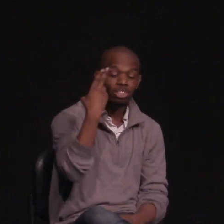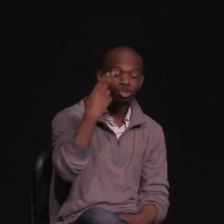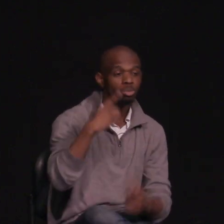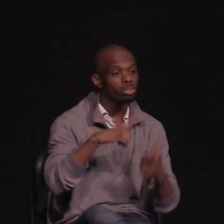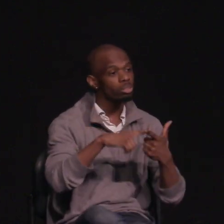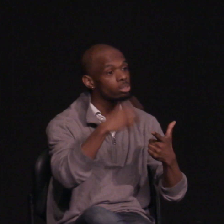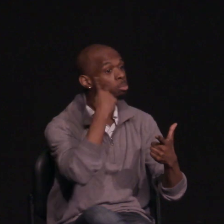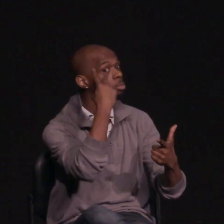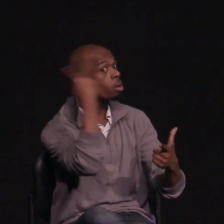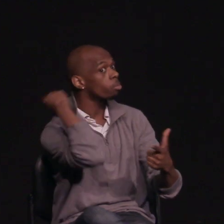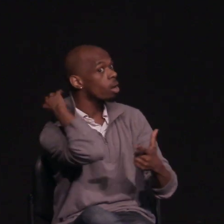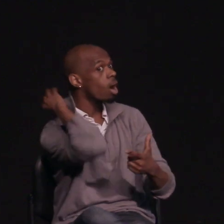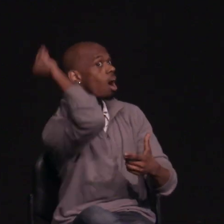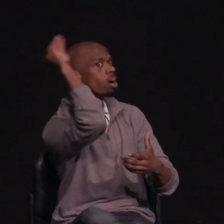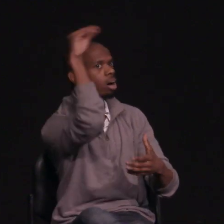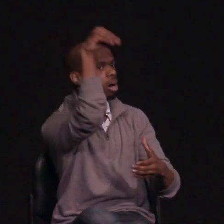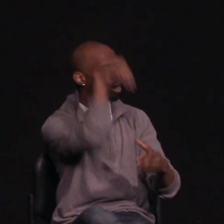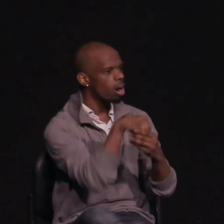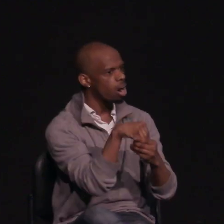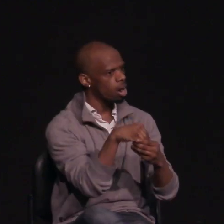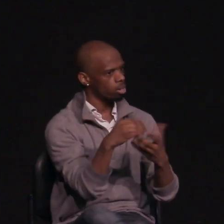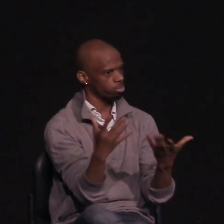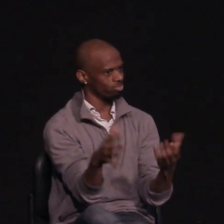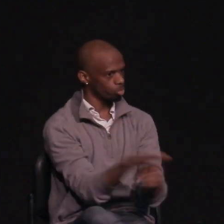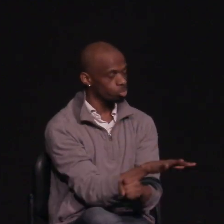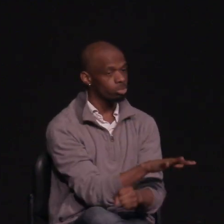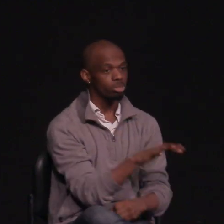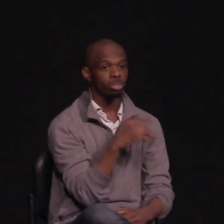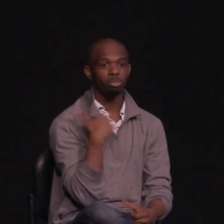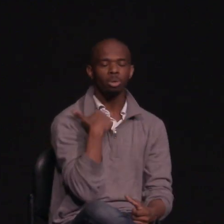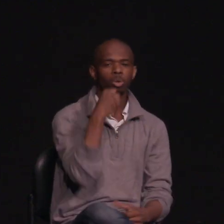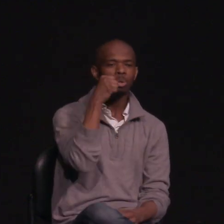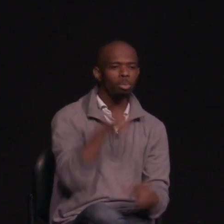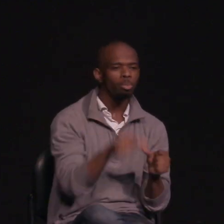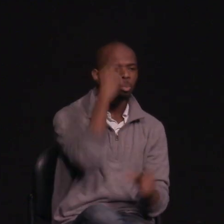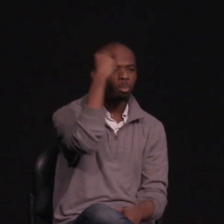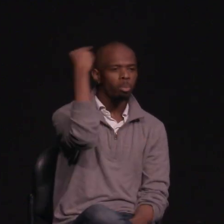My fondest recollections of being in the kitchen involve spending time with my maternal grandmother, from whom I gained